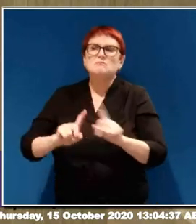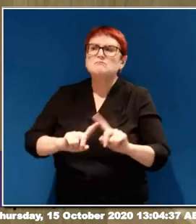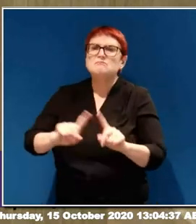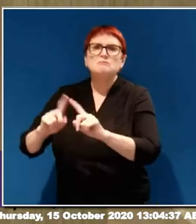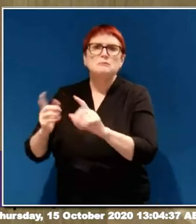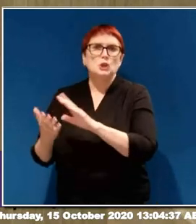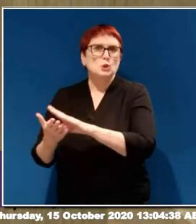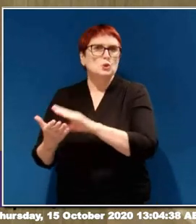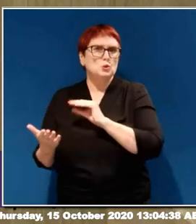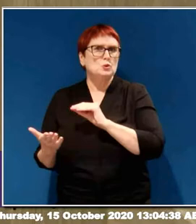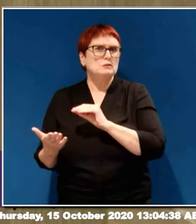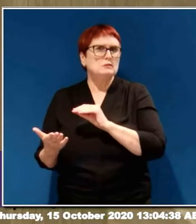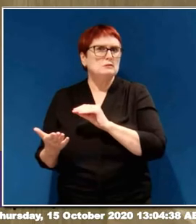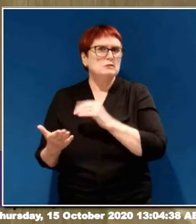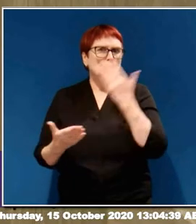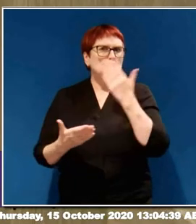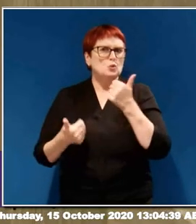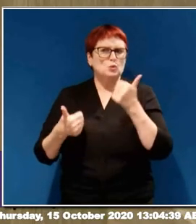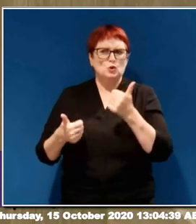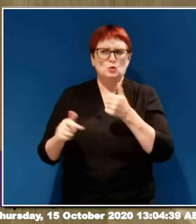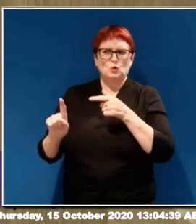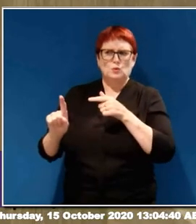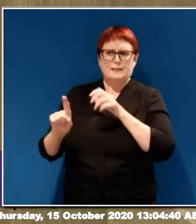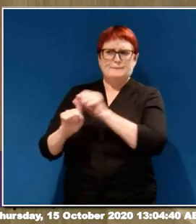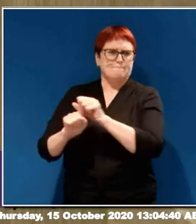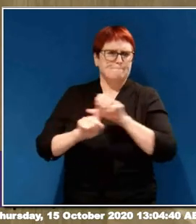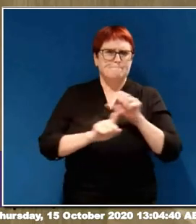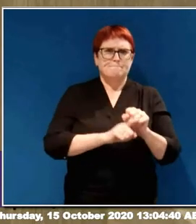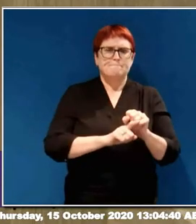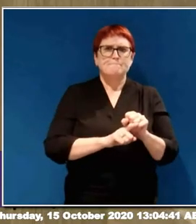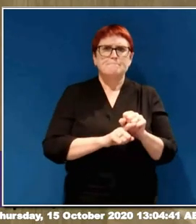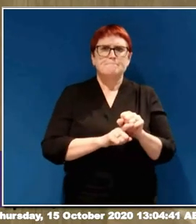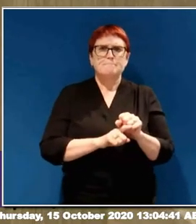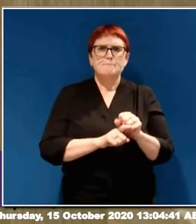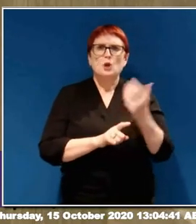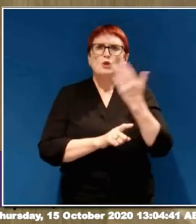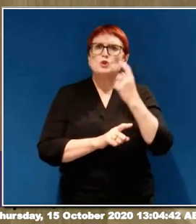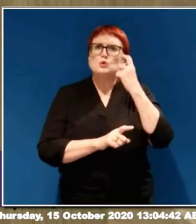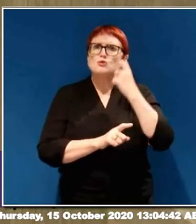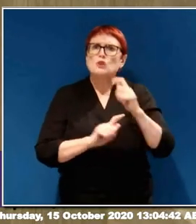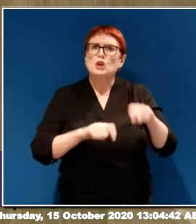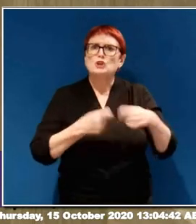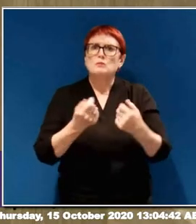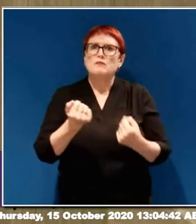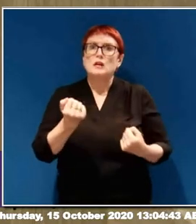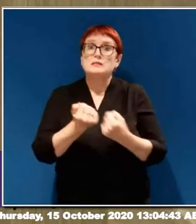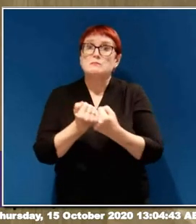and trying to support the families to, I guess,